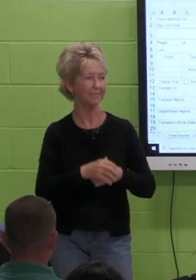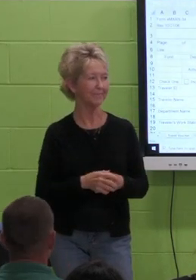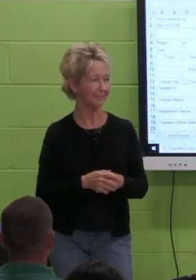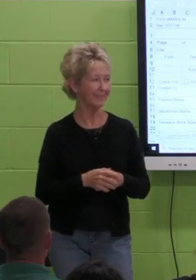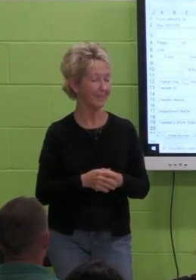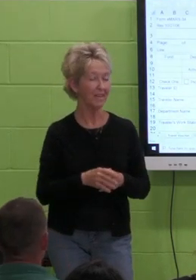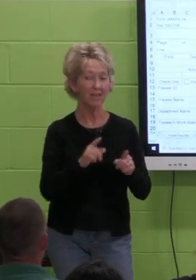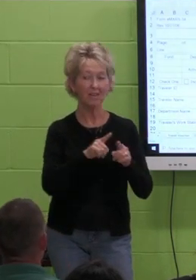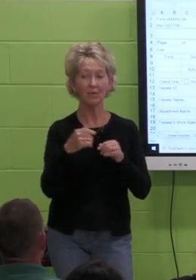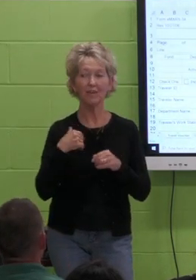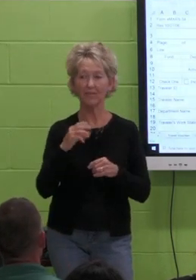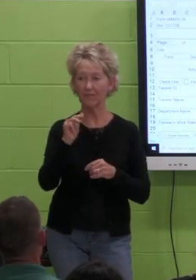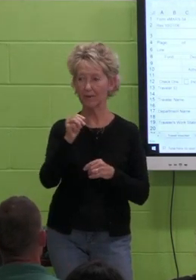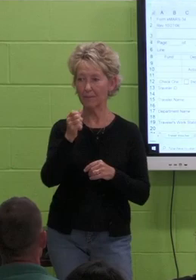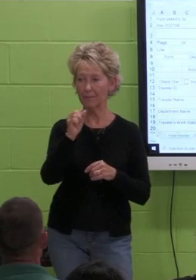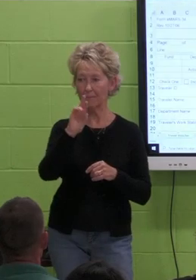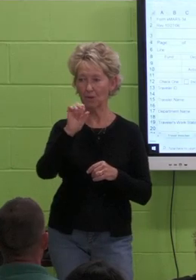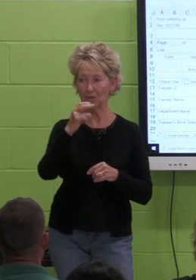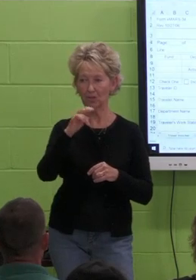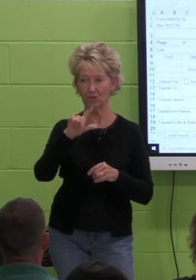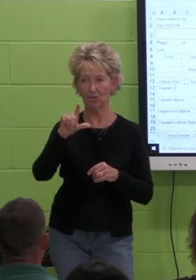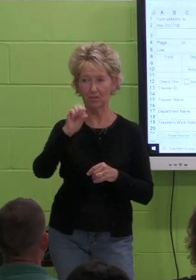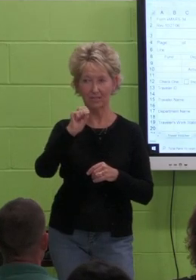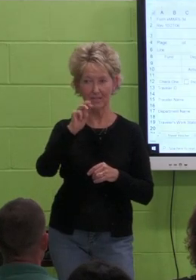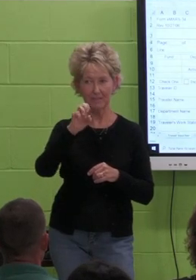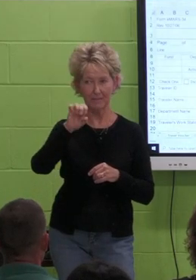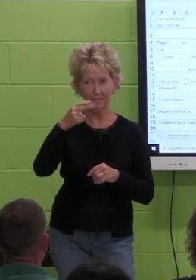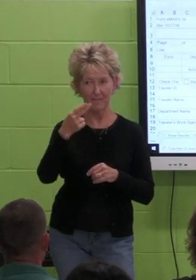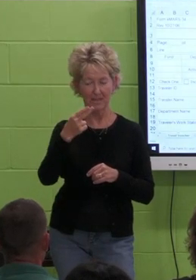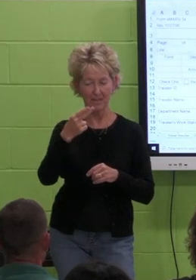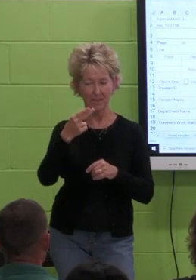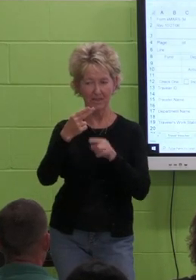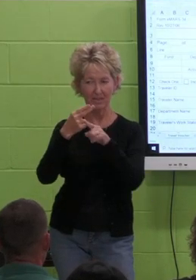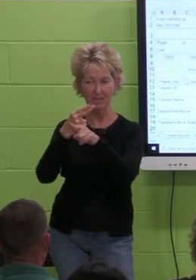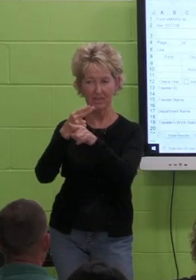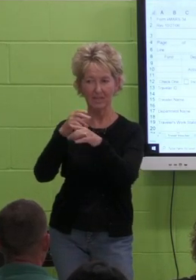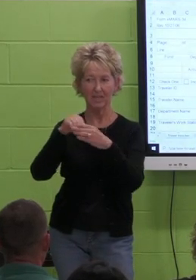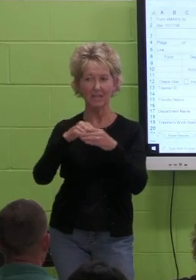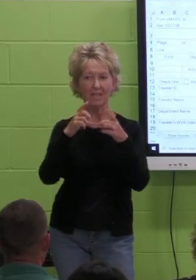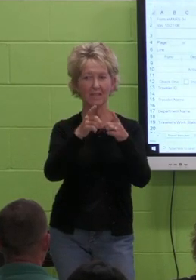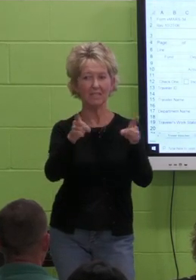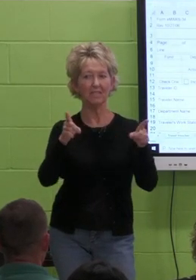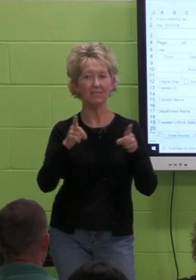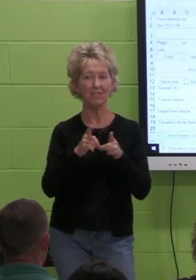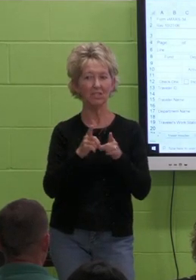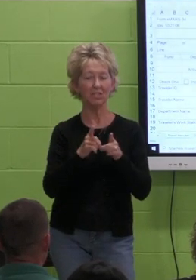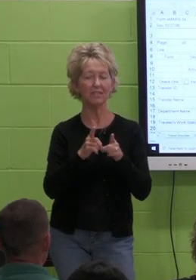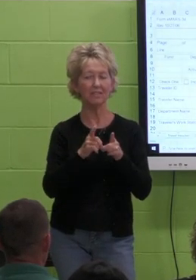um also have Marshall Smith Marshall Smith is in our um division of District support services and